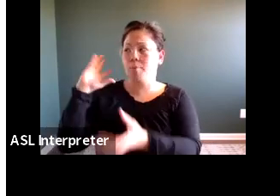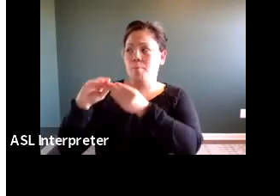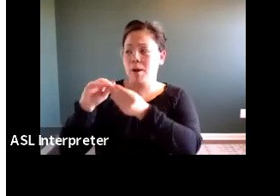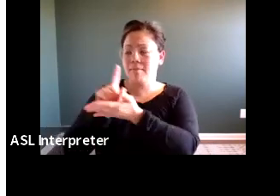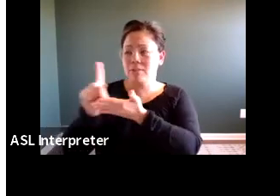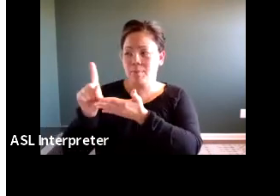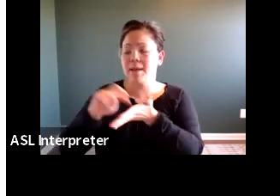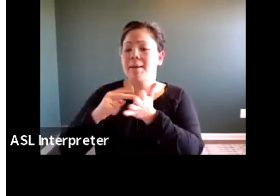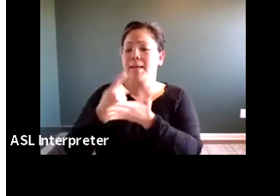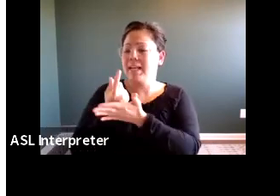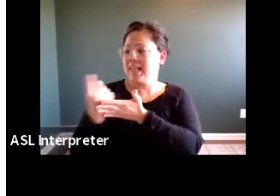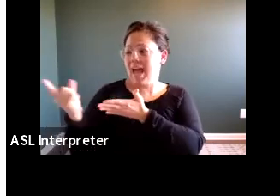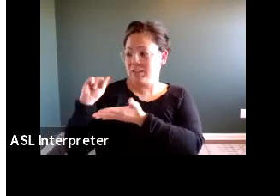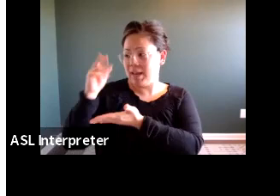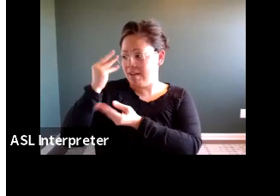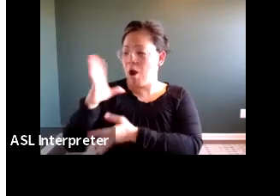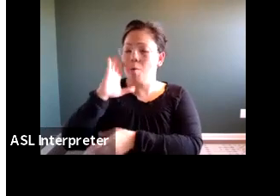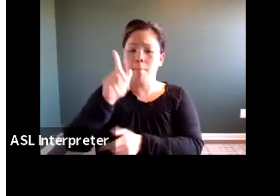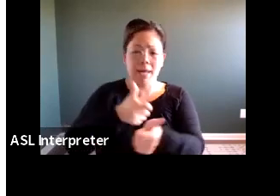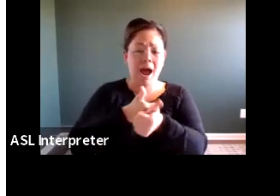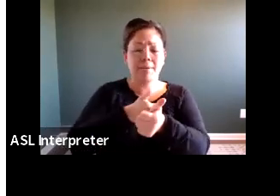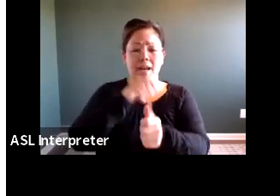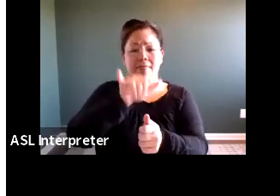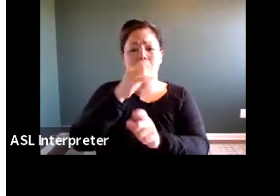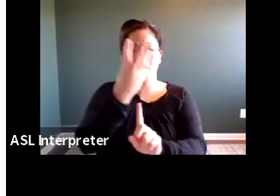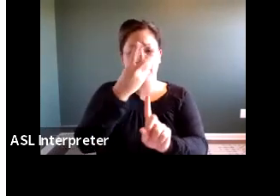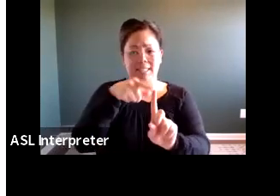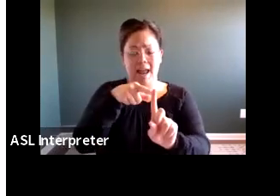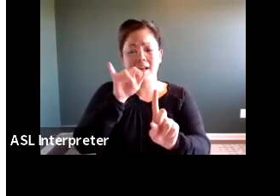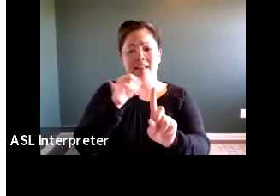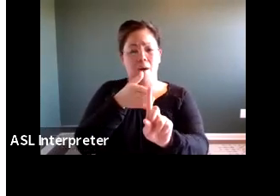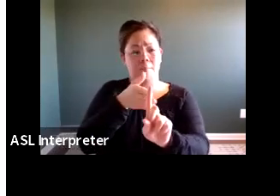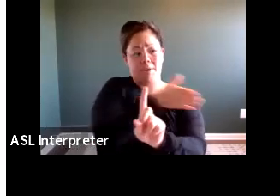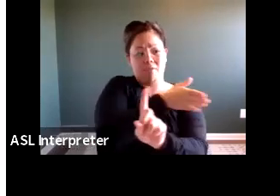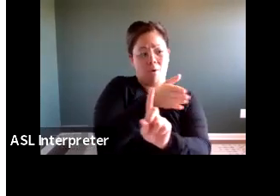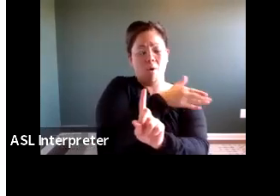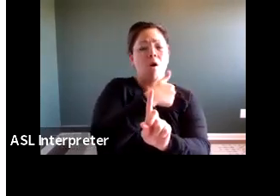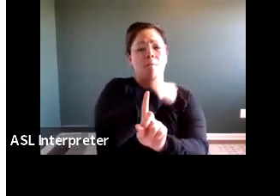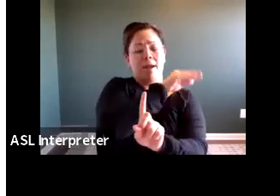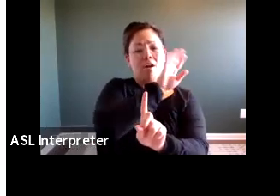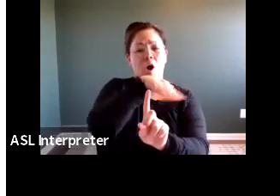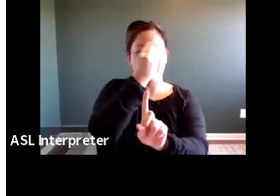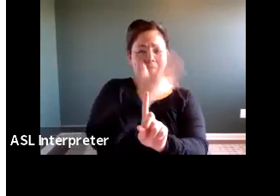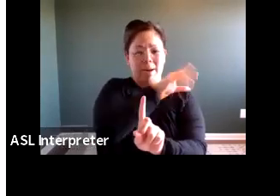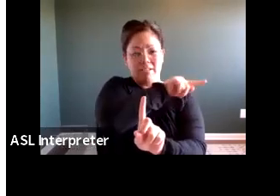and then the map is actually updated on Wednesdays. So it really kind of gives you a look from the week before.